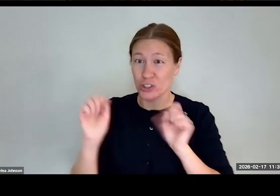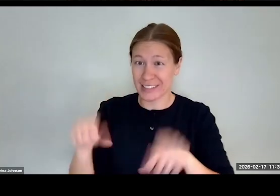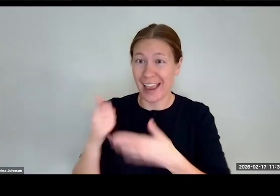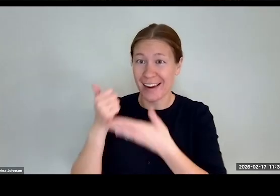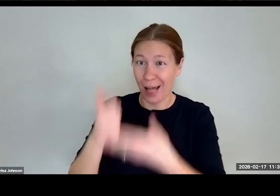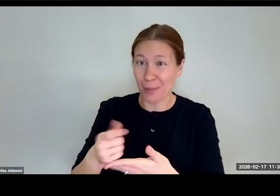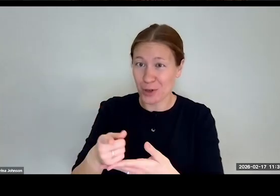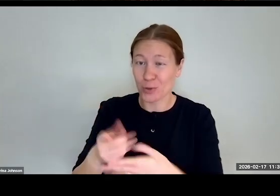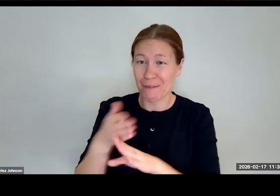and we'll learn about those today.